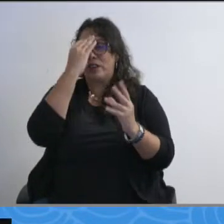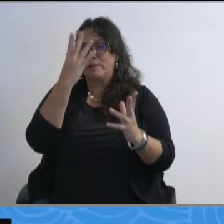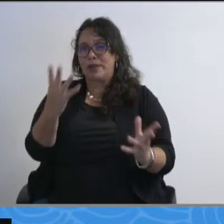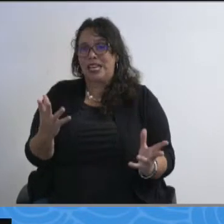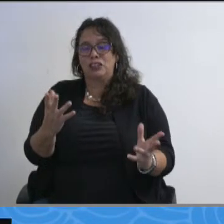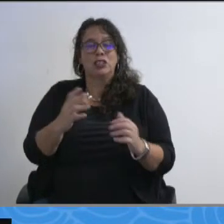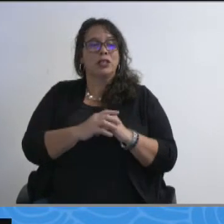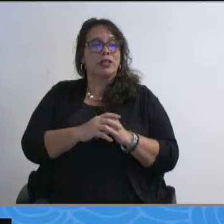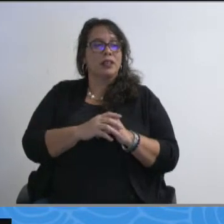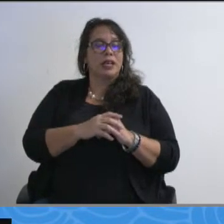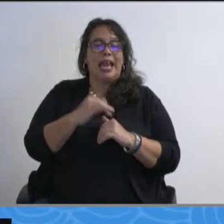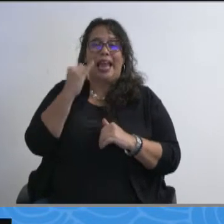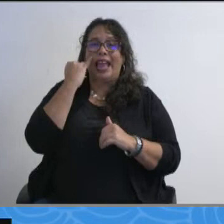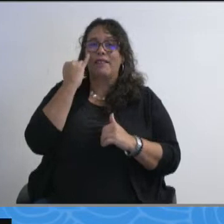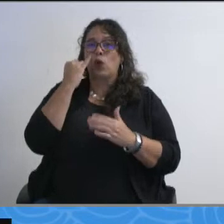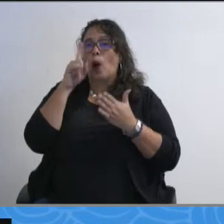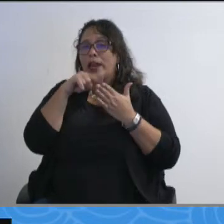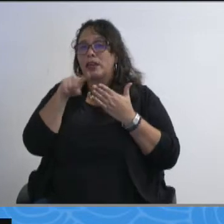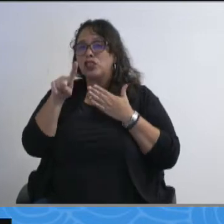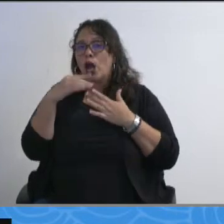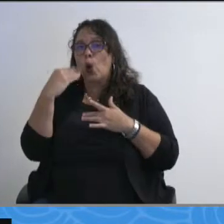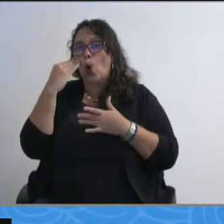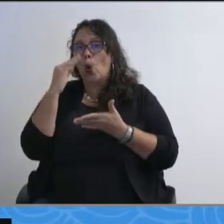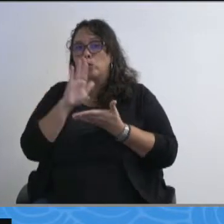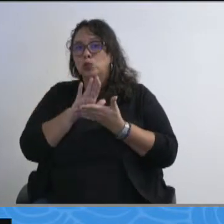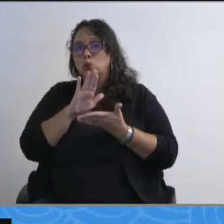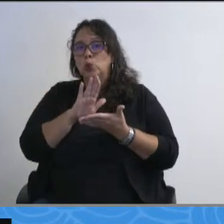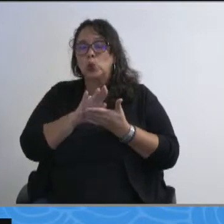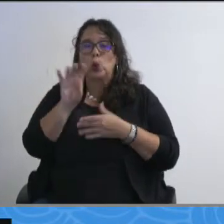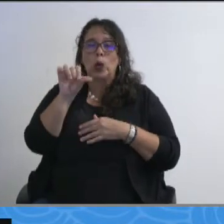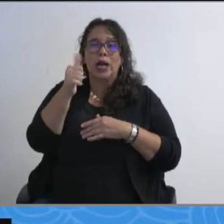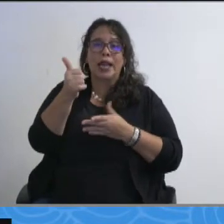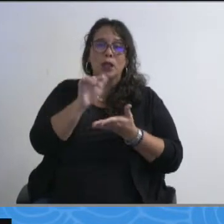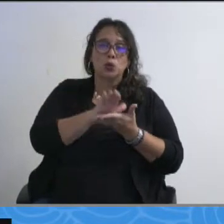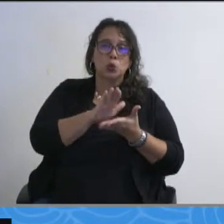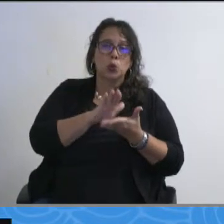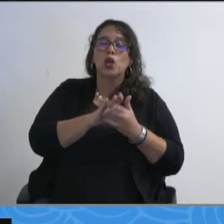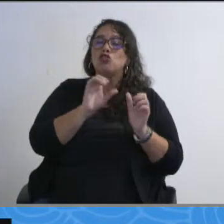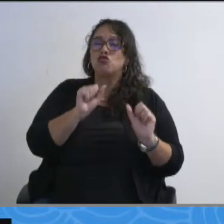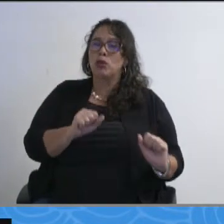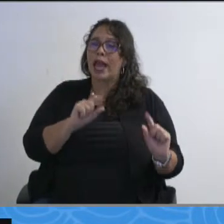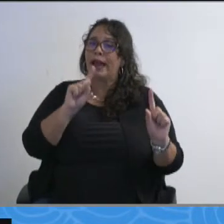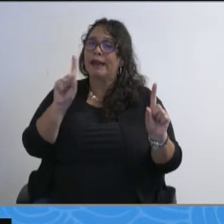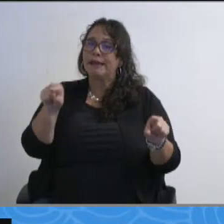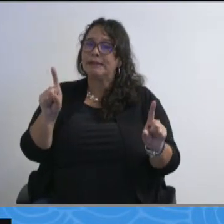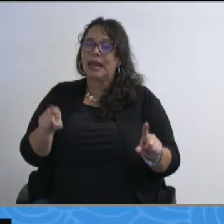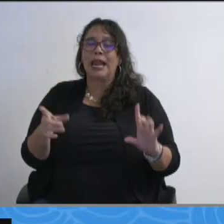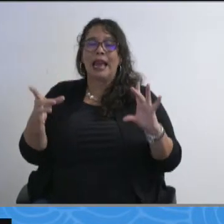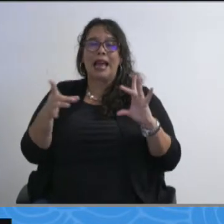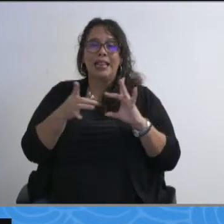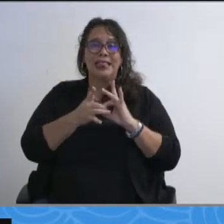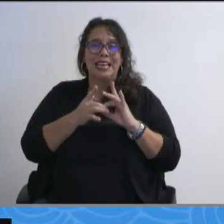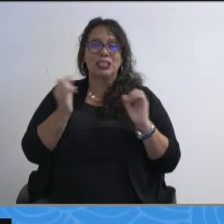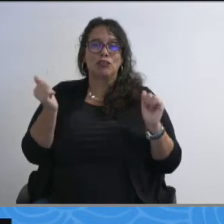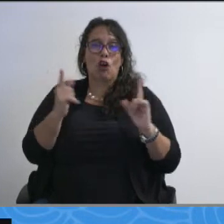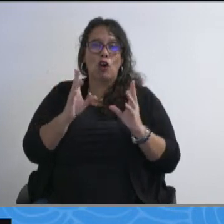and maybe one other school, you'll be able to attend those information sessions. The links for all those sessions will be in here soon.